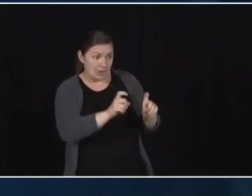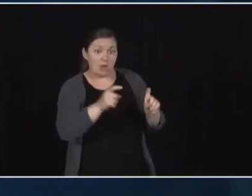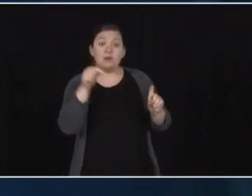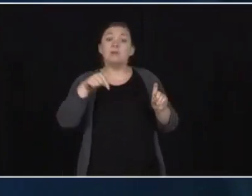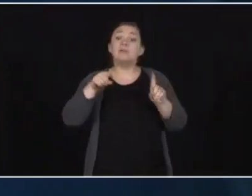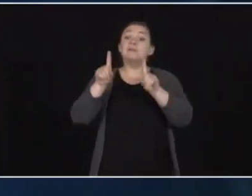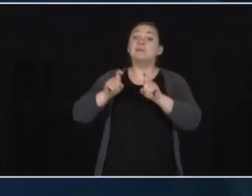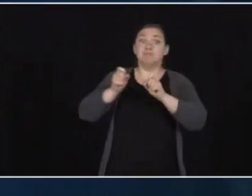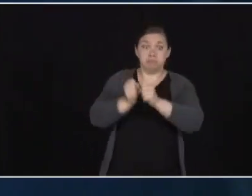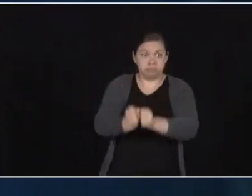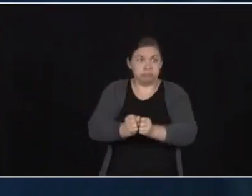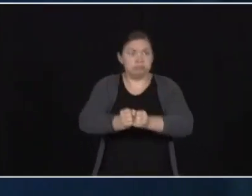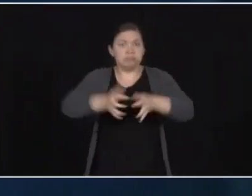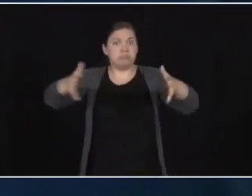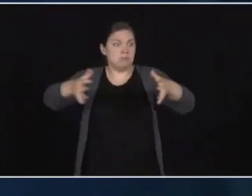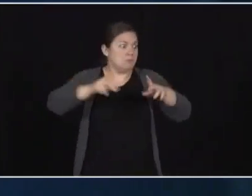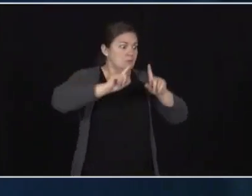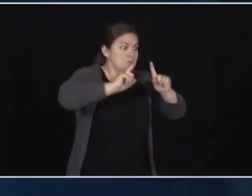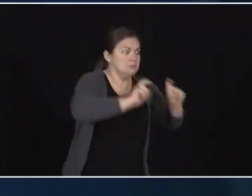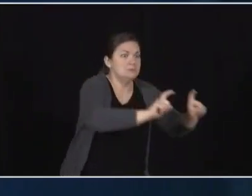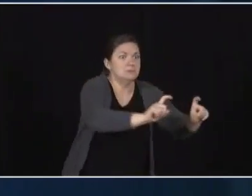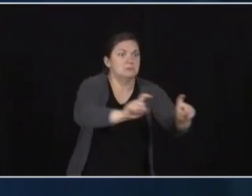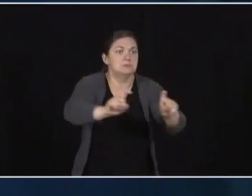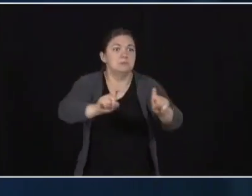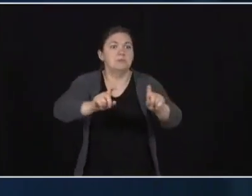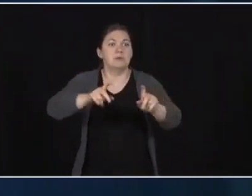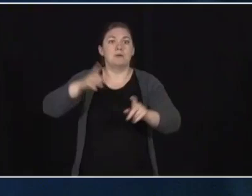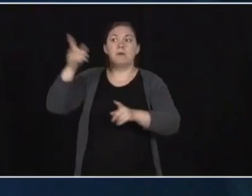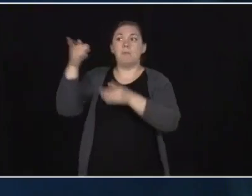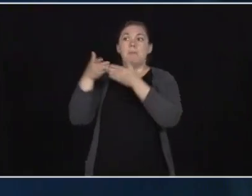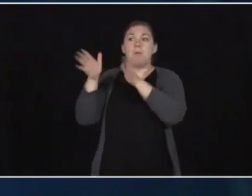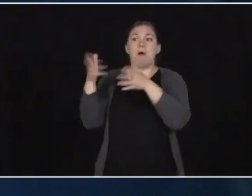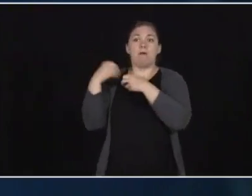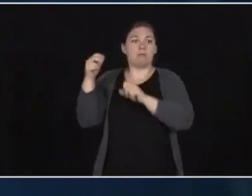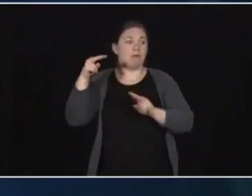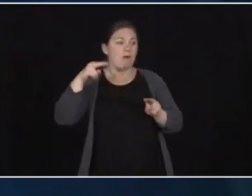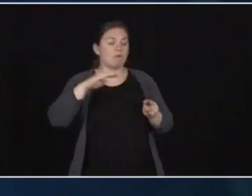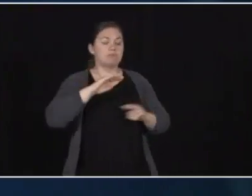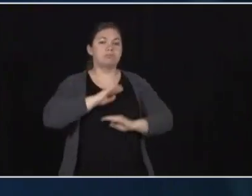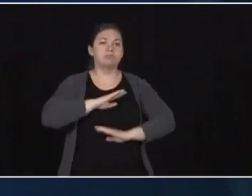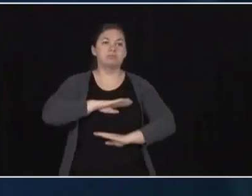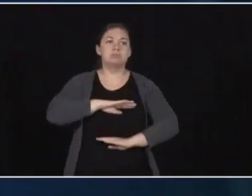availability to help support public confidence and to help support the efforts and the approaches and the activities to reopen the